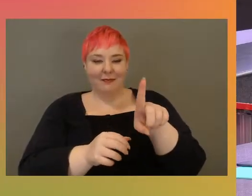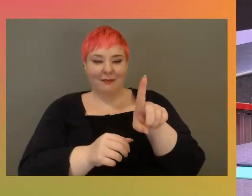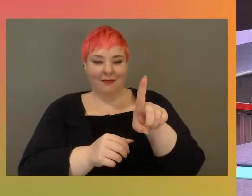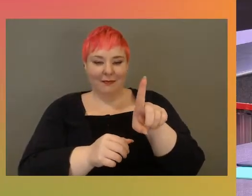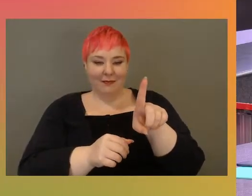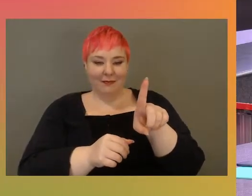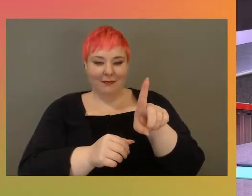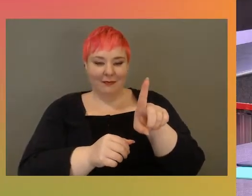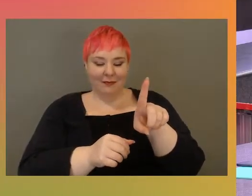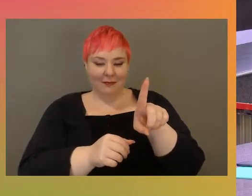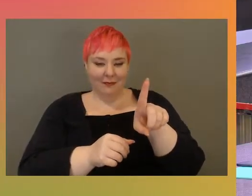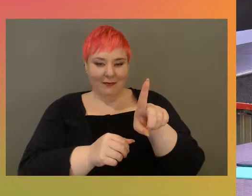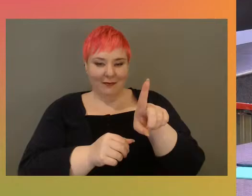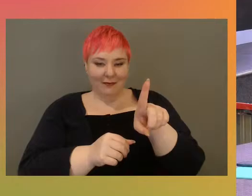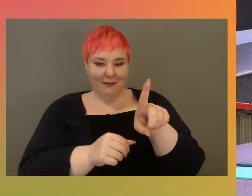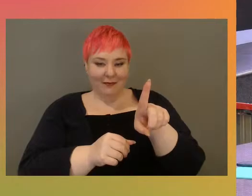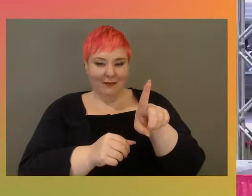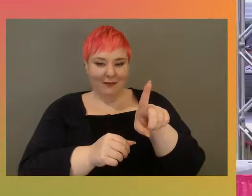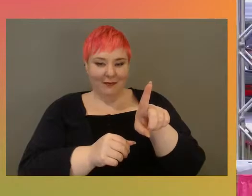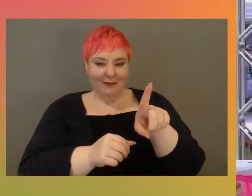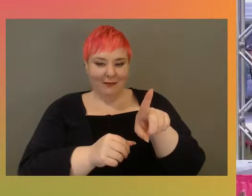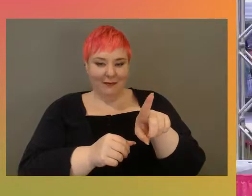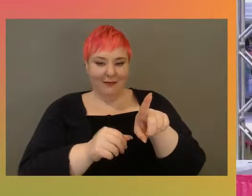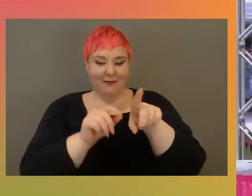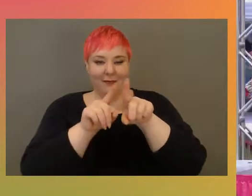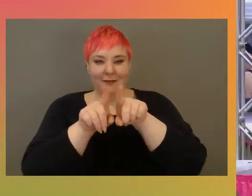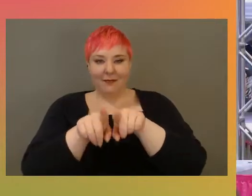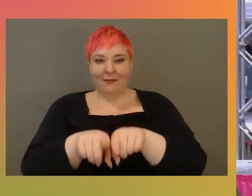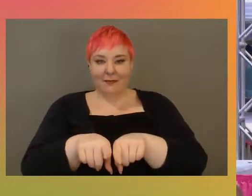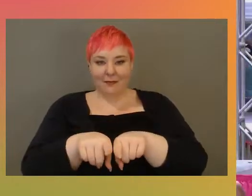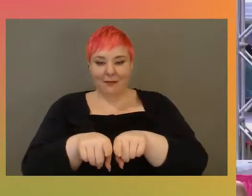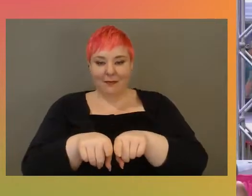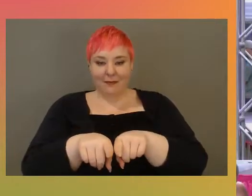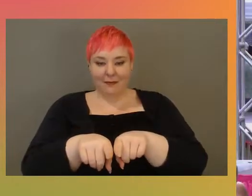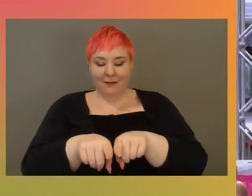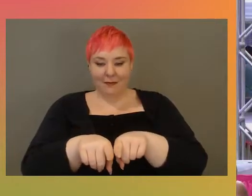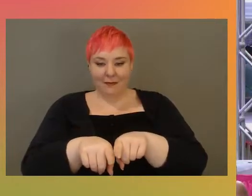BUT, THE FACE IS EFFORTLESS.